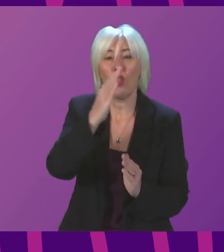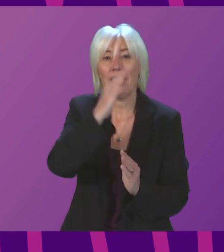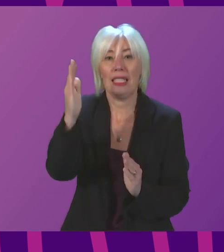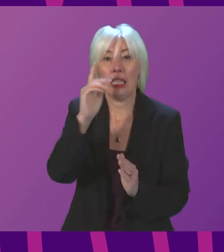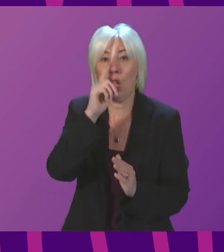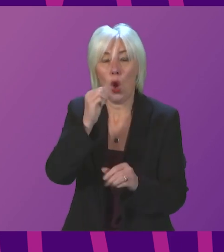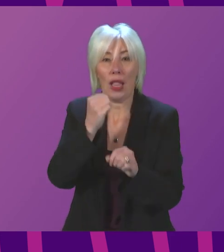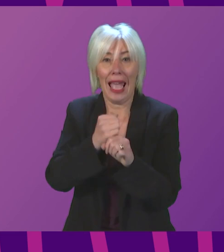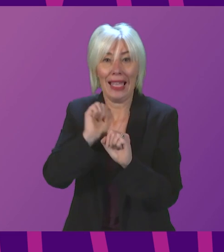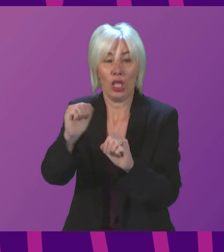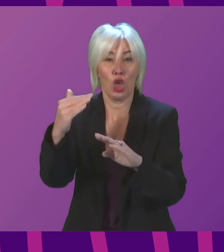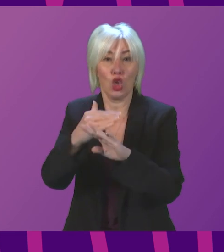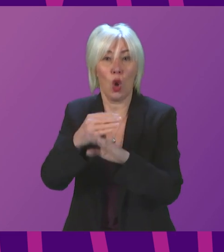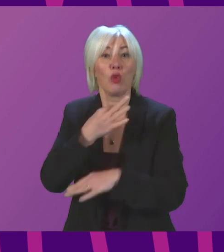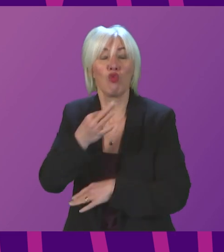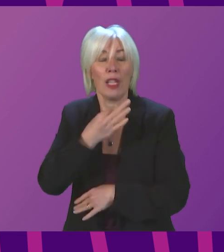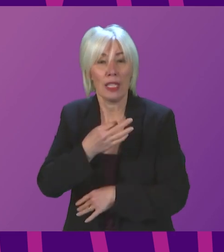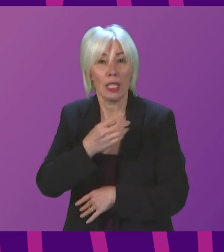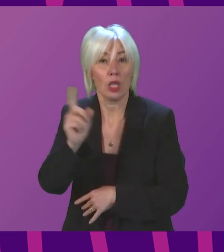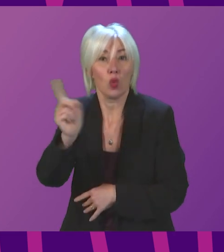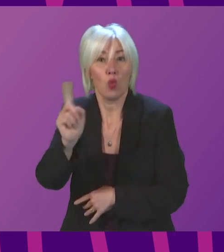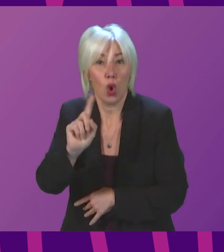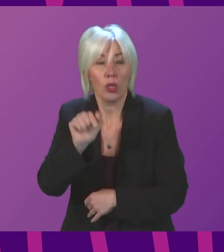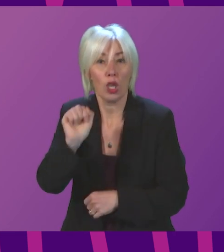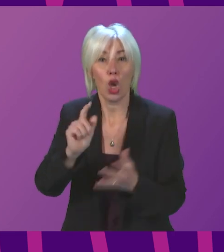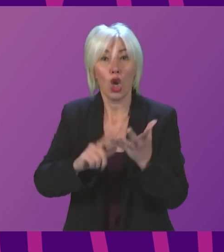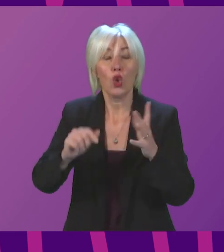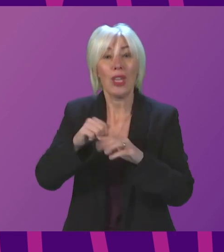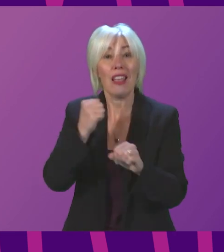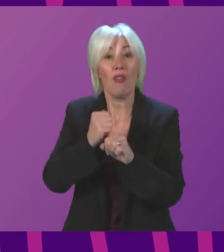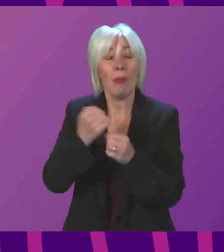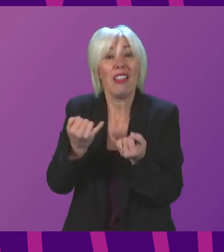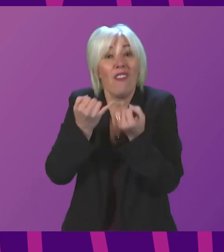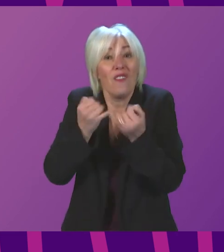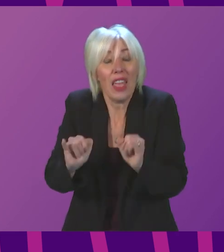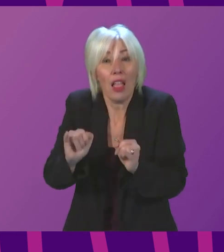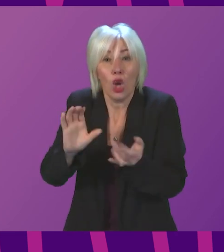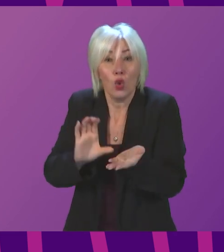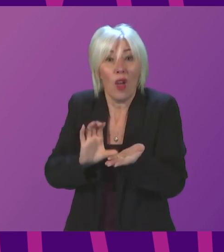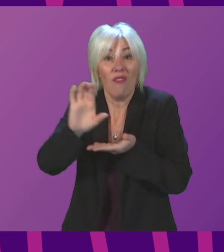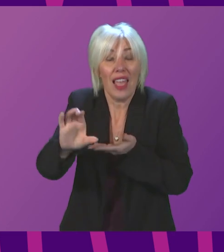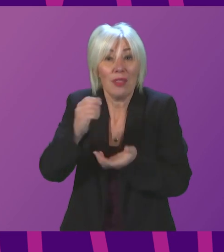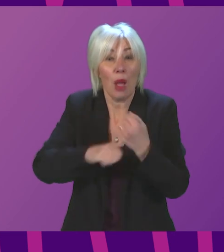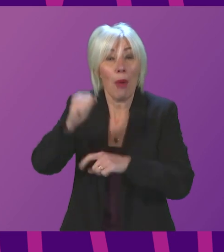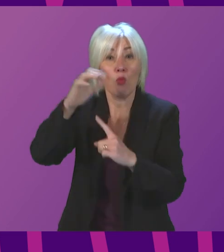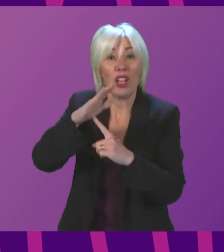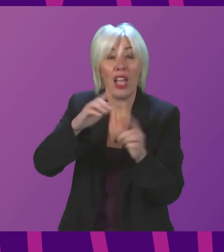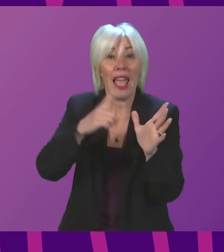workers’ jobs at risk right now is the United Kingdom Government’s failure to invest, as a priority, in the Acorn carbon capture project in the north-east. Perhaps there should